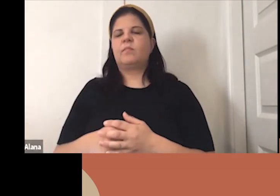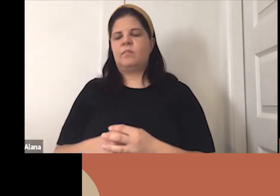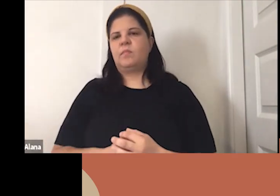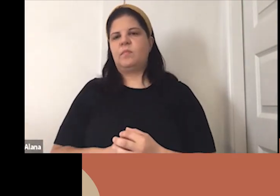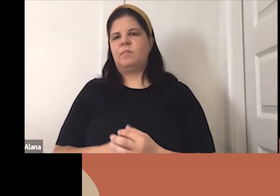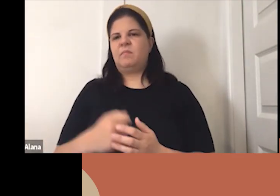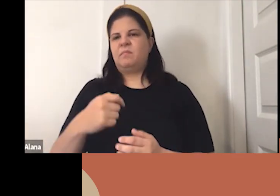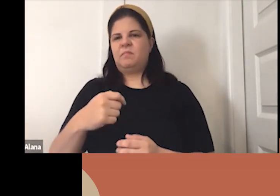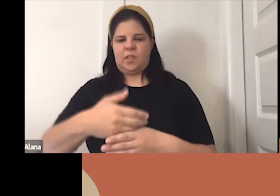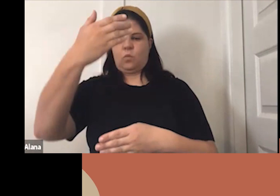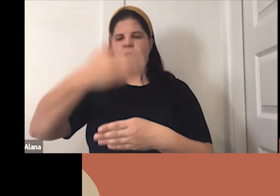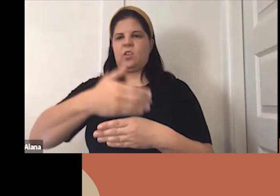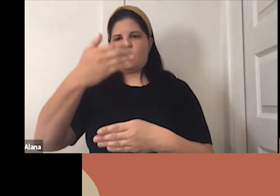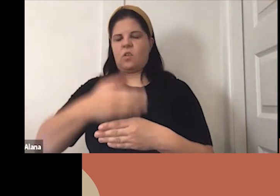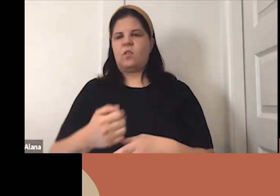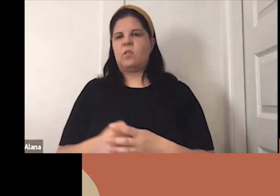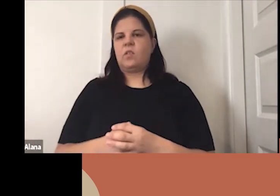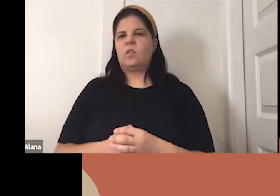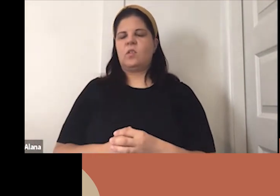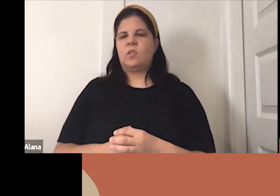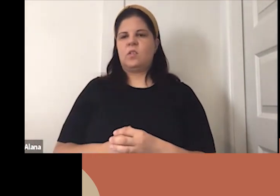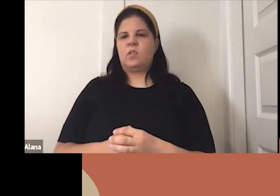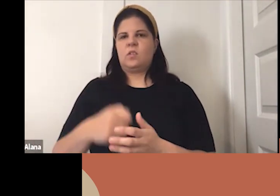He holds a camera that I am looking into.